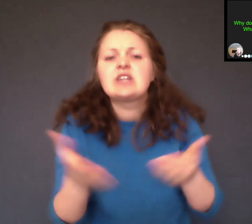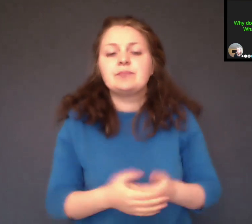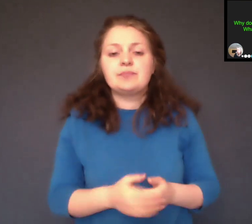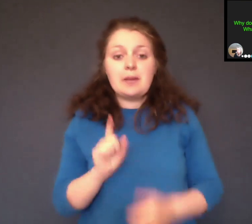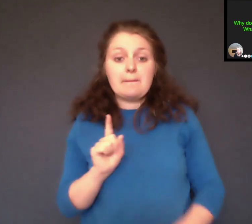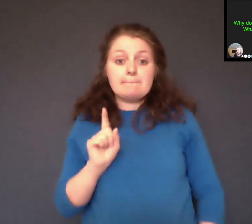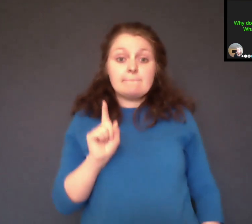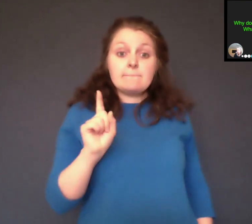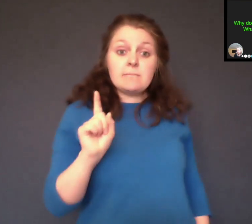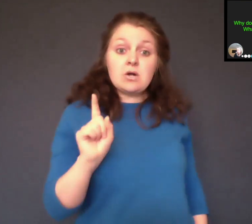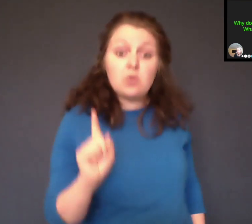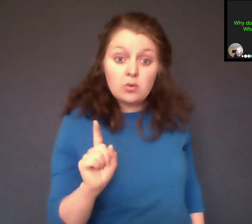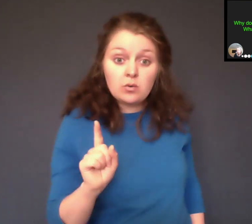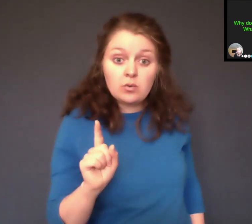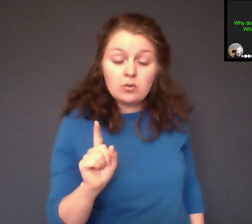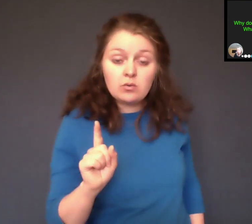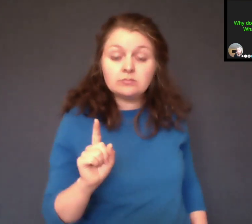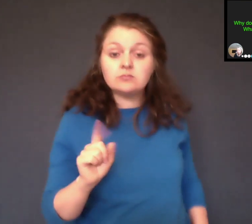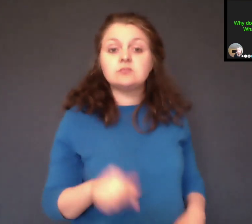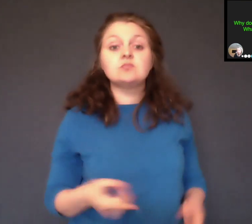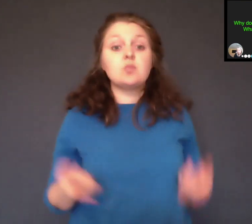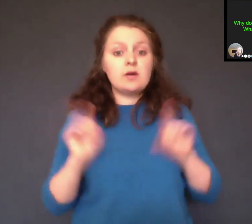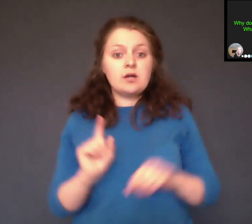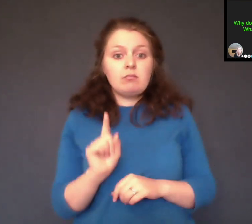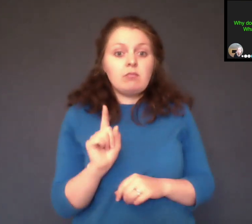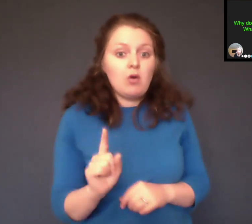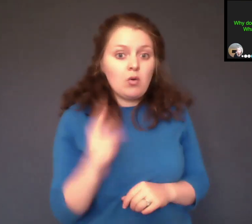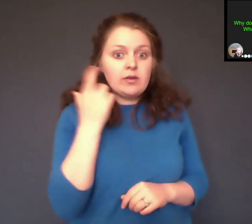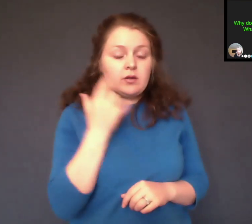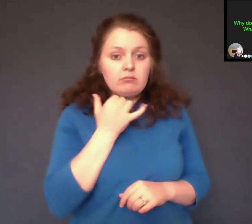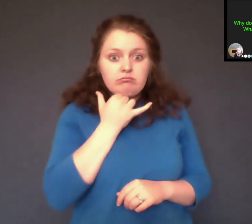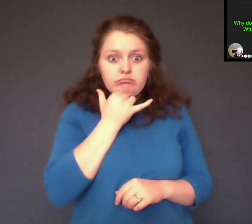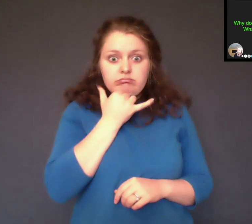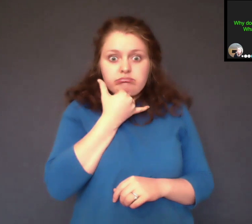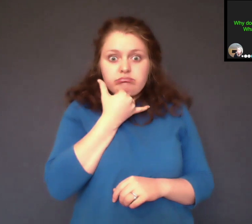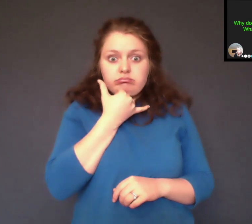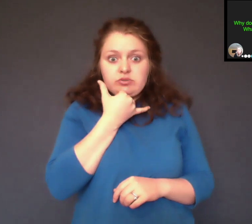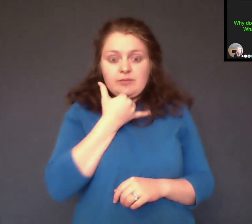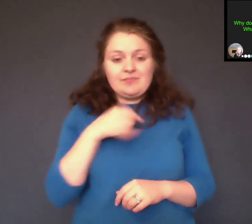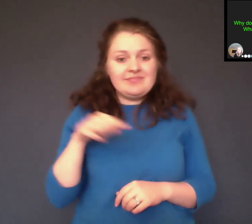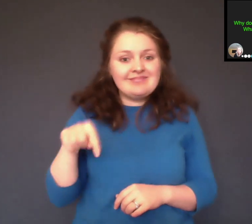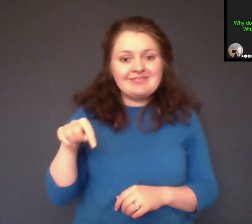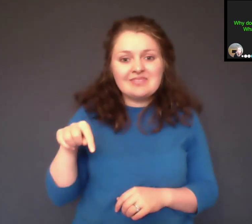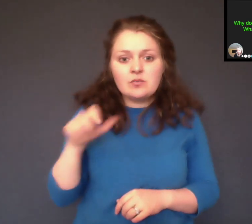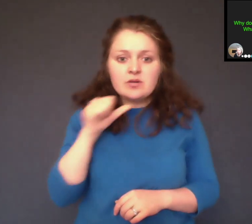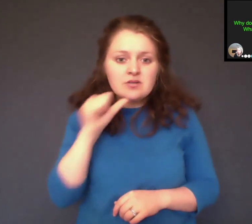step forward and as he did so he realized his error this wasn't the mysterious mr hood